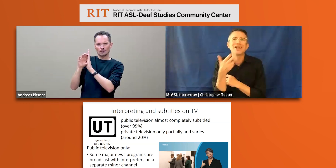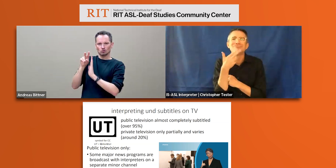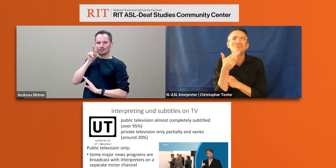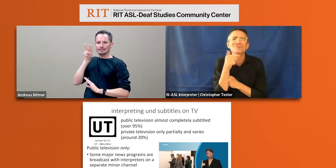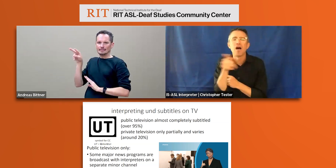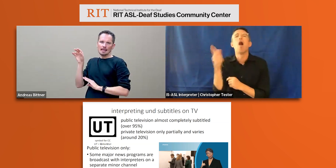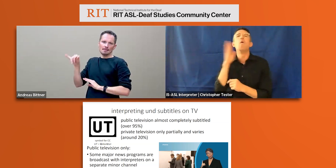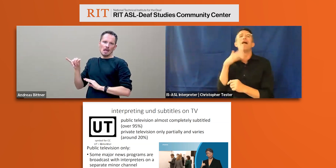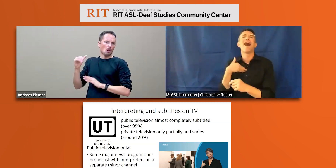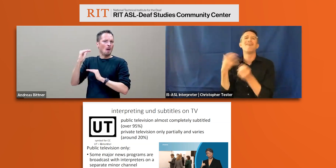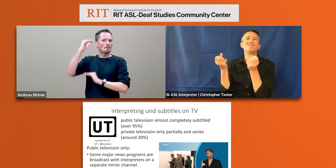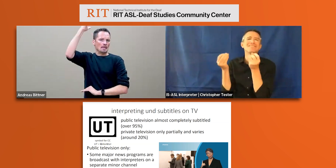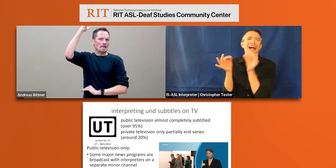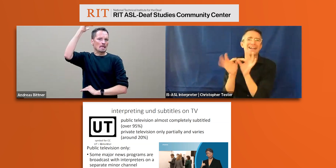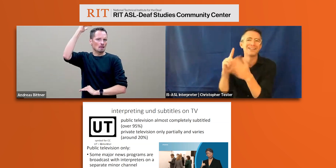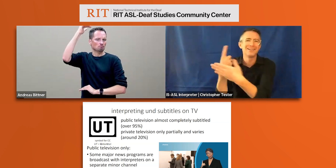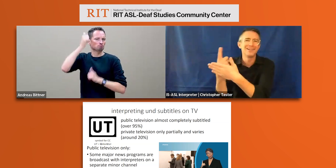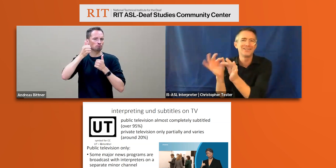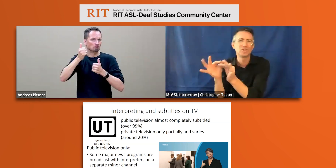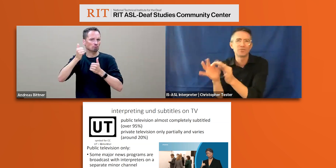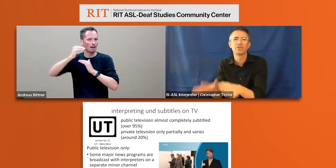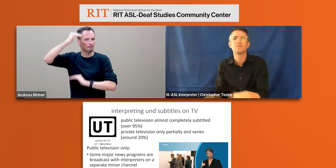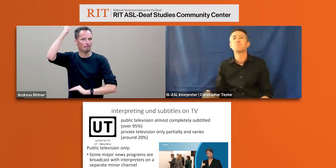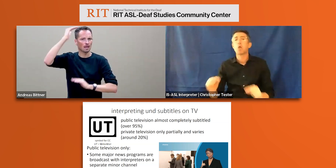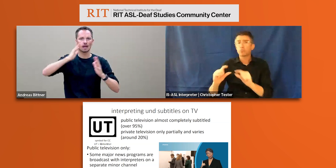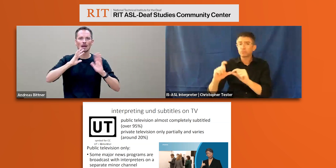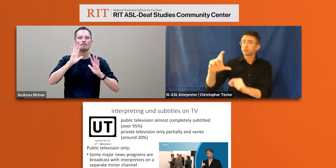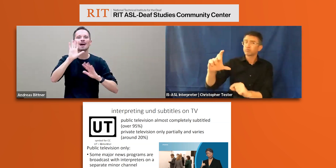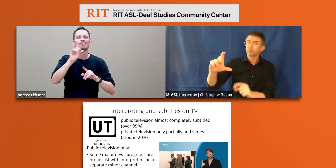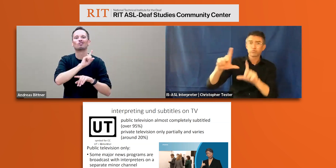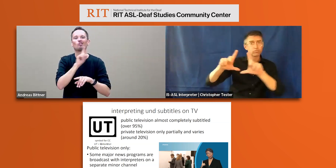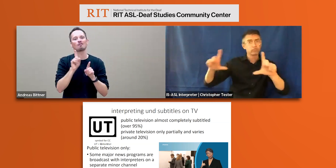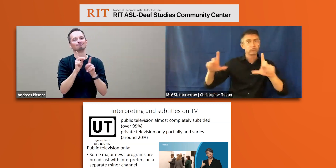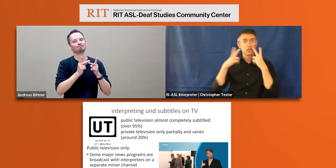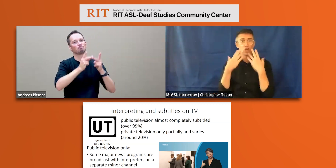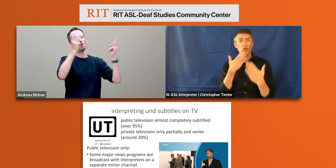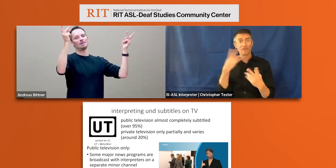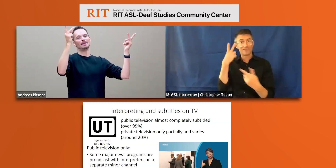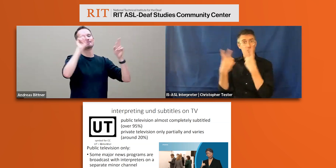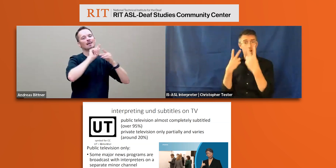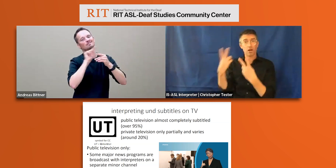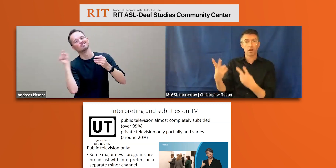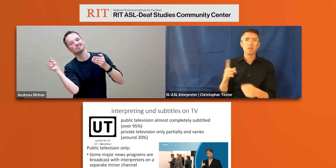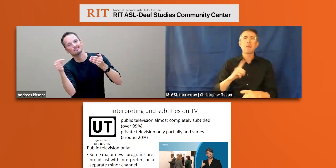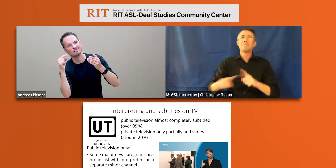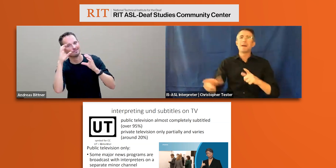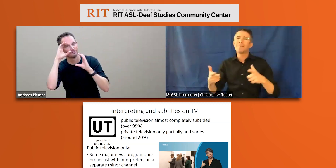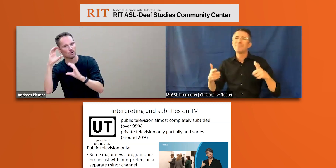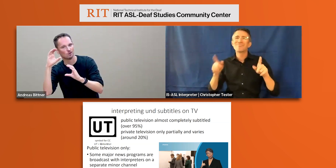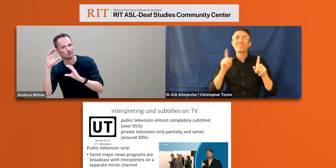And usually, the interpreters on screen aren't for any of the larger news channels.